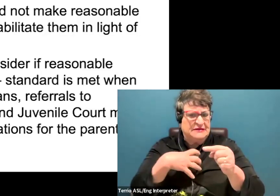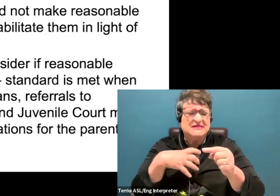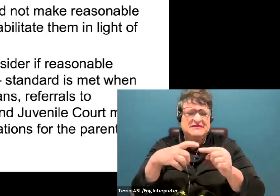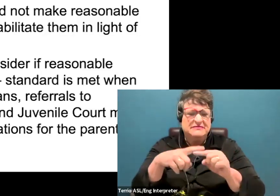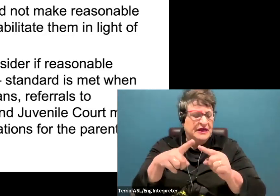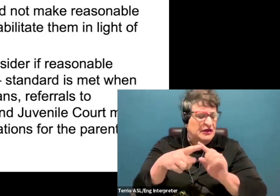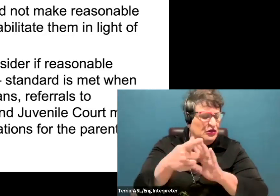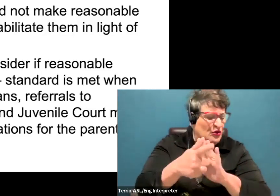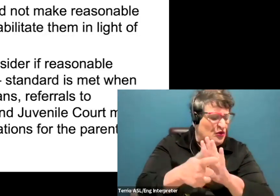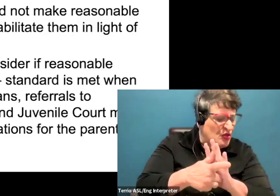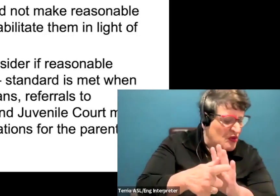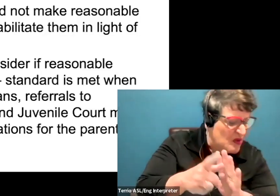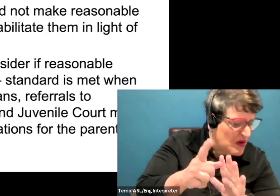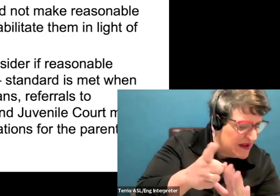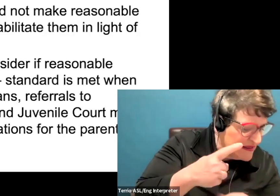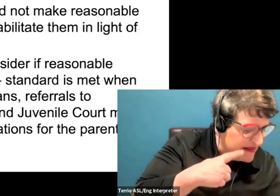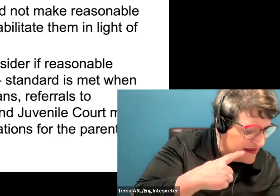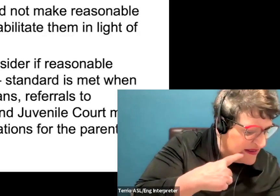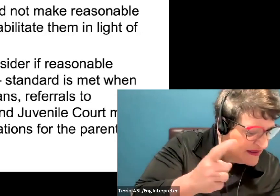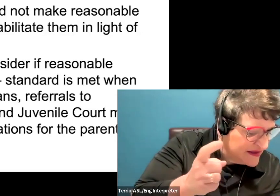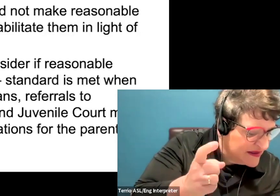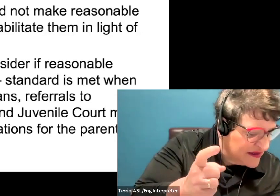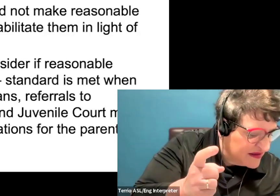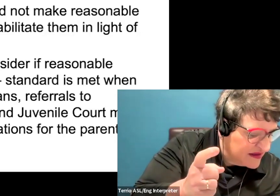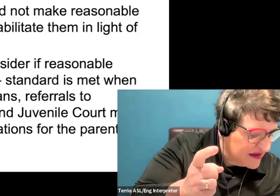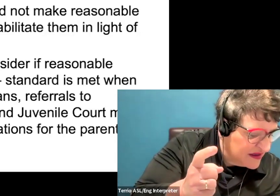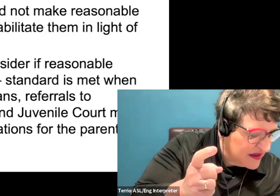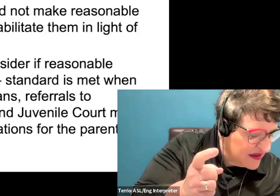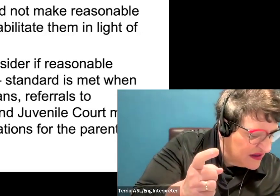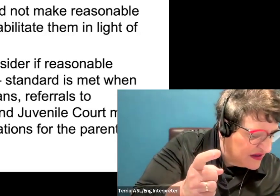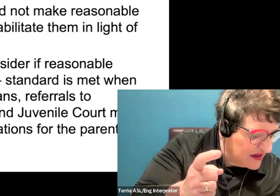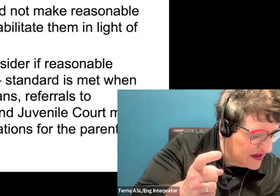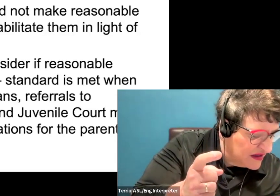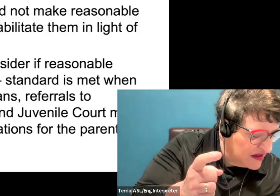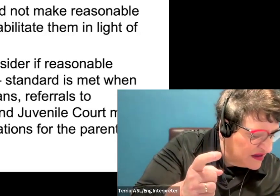It says that the court must consider if reasonable efforts were made to be able to rehabilitate a parent,